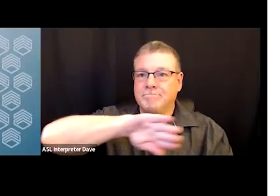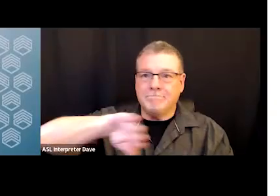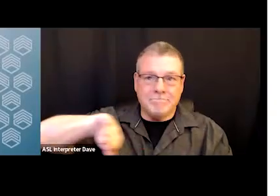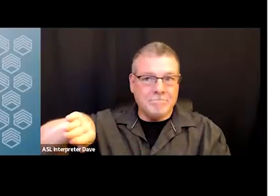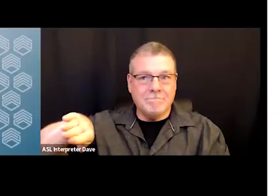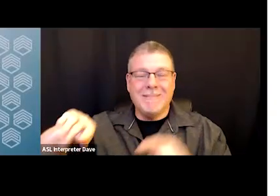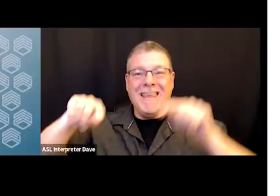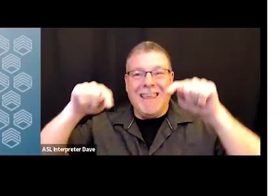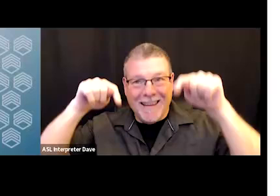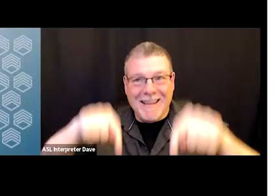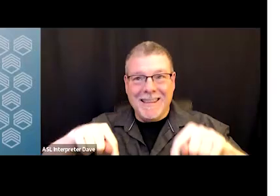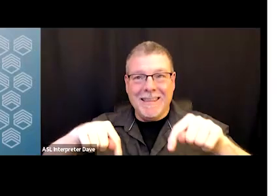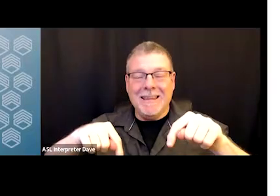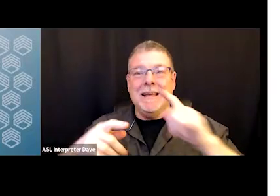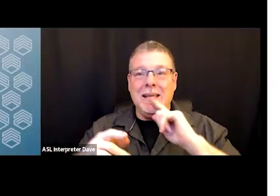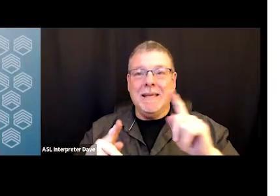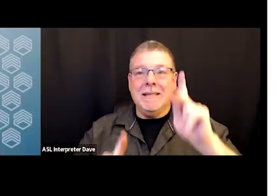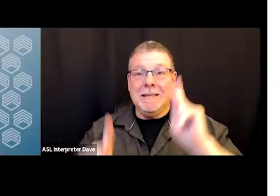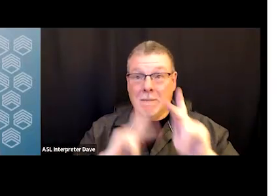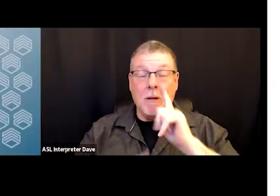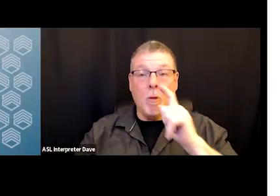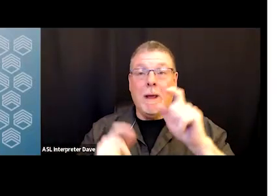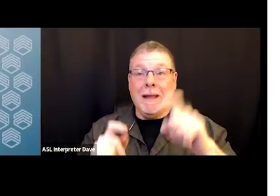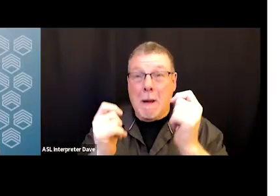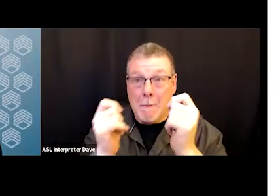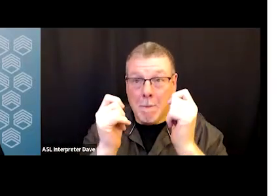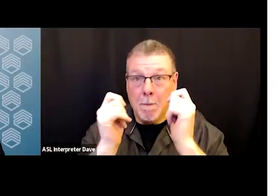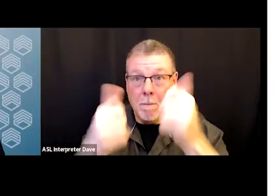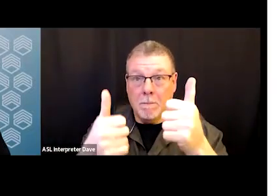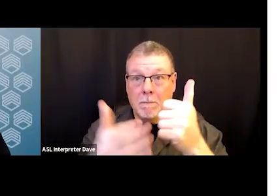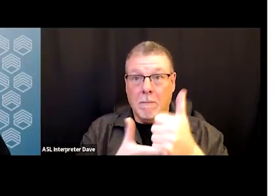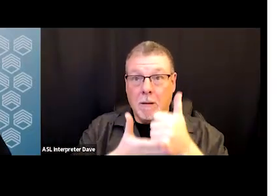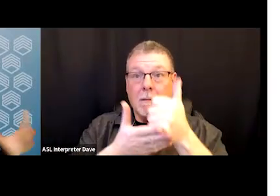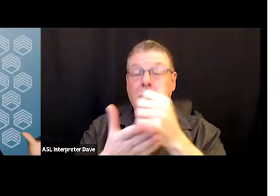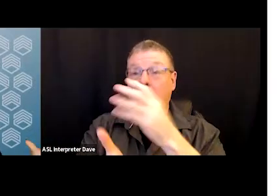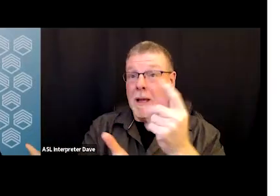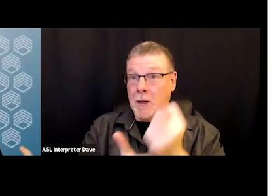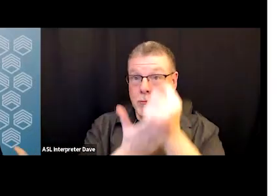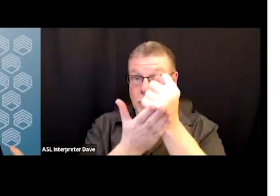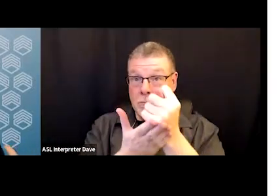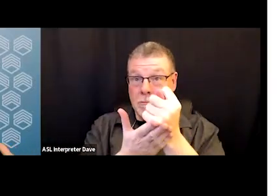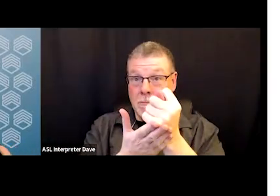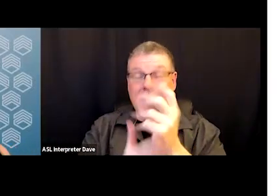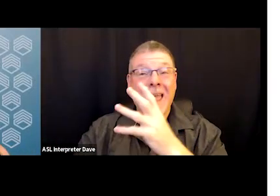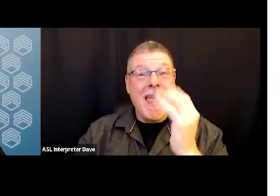that needs immediate help and treatment. And the beautiful thing about trauma treatment today,